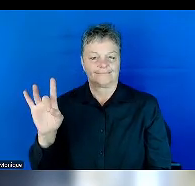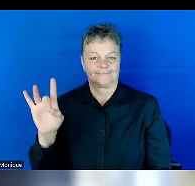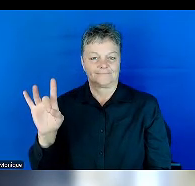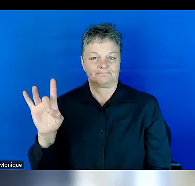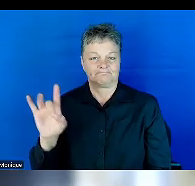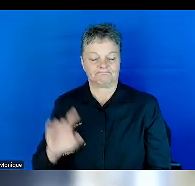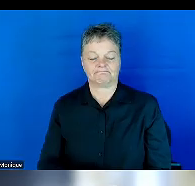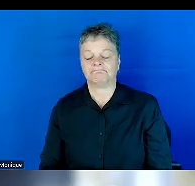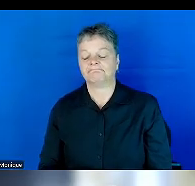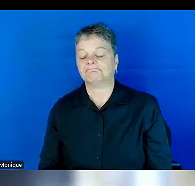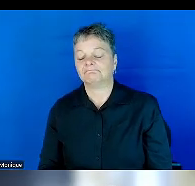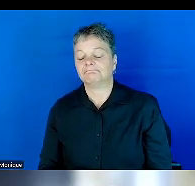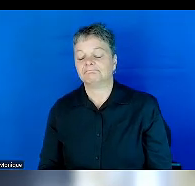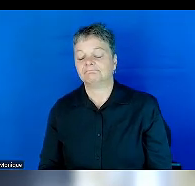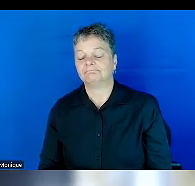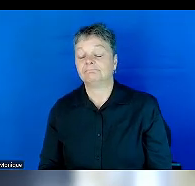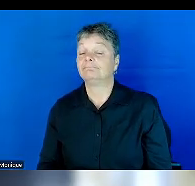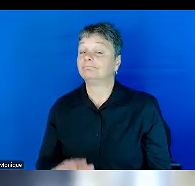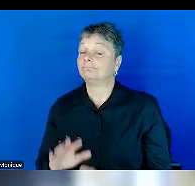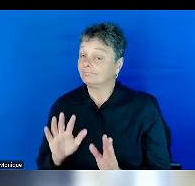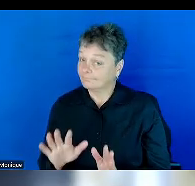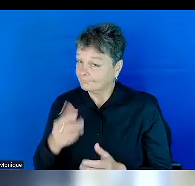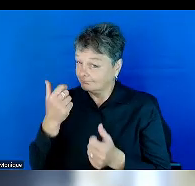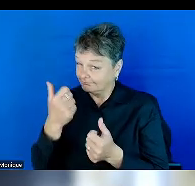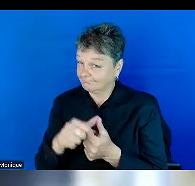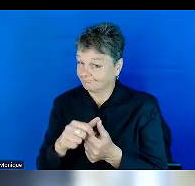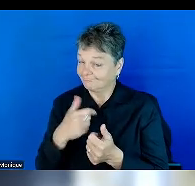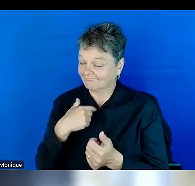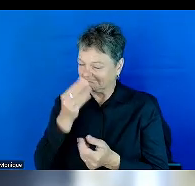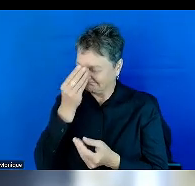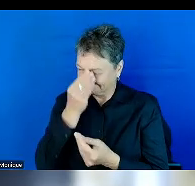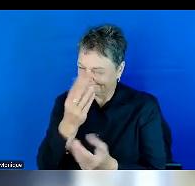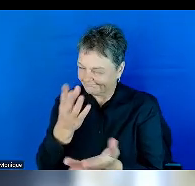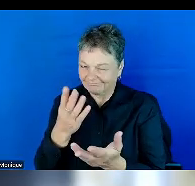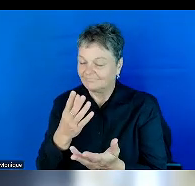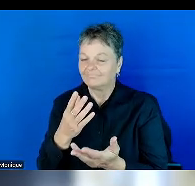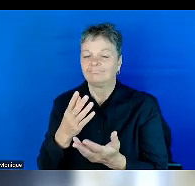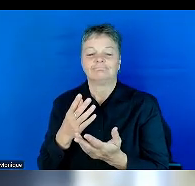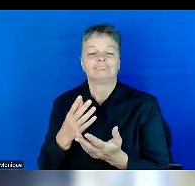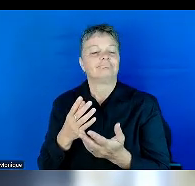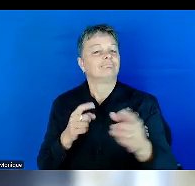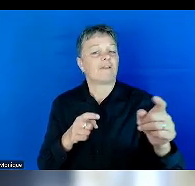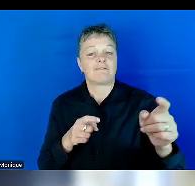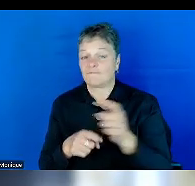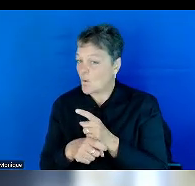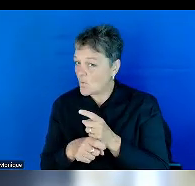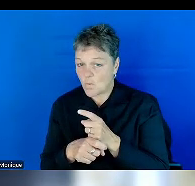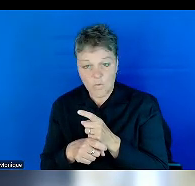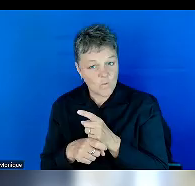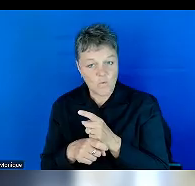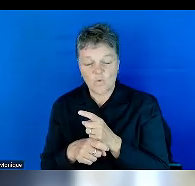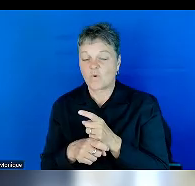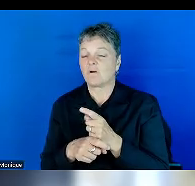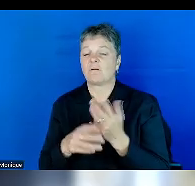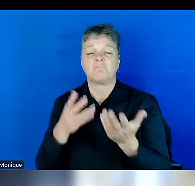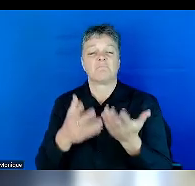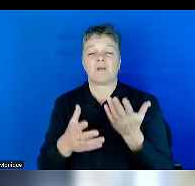Now, as I mentioned earlier, if you are unable to contact us by phone because of your disability,